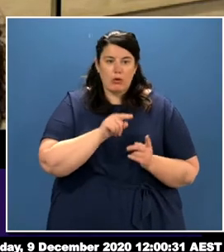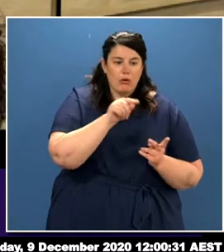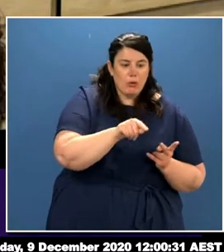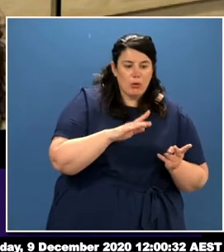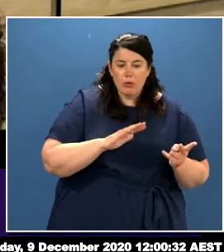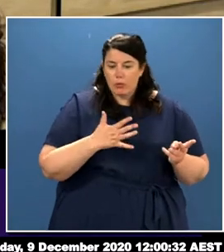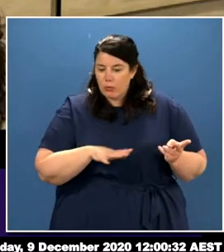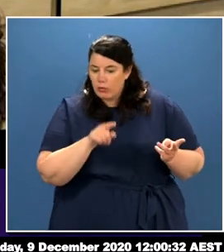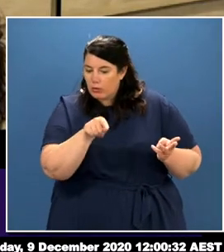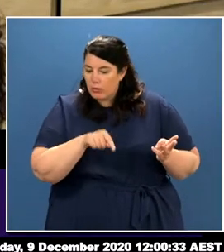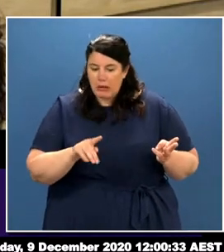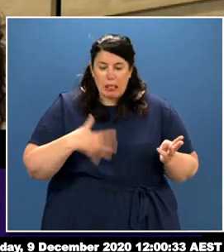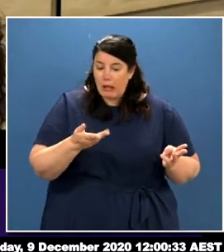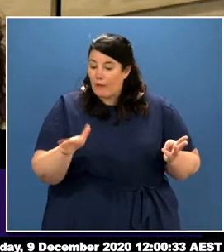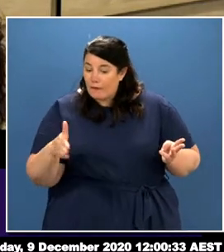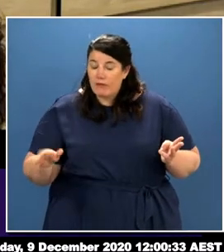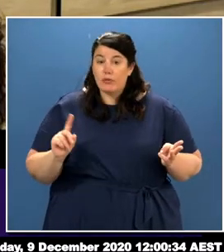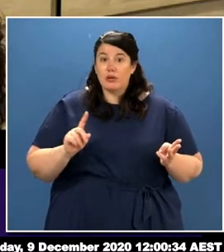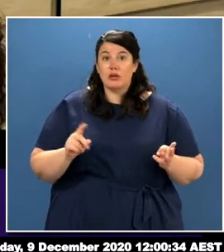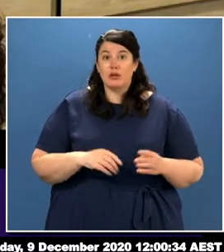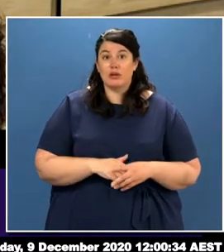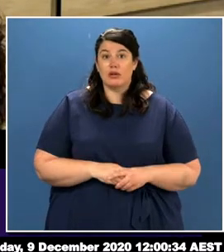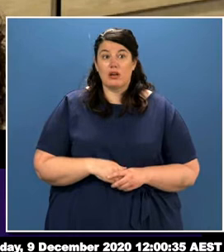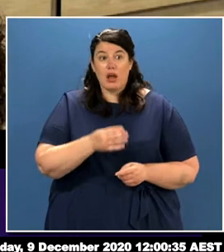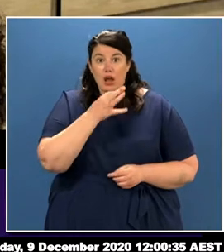I was asked, "Do you want butter?"